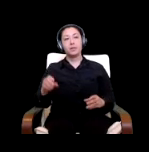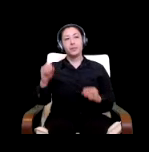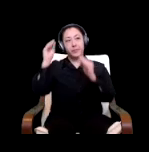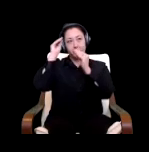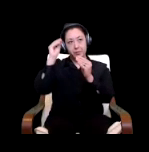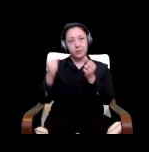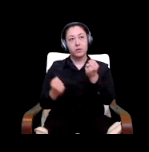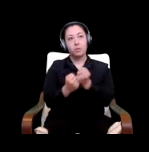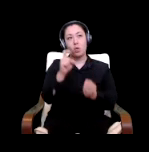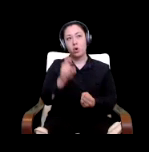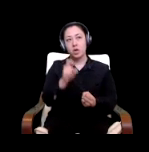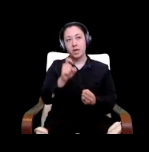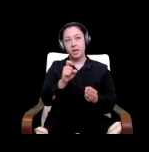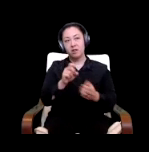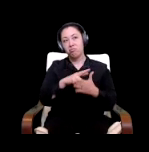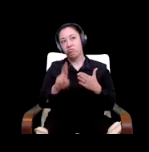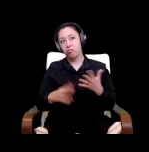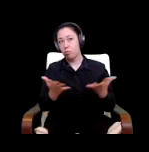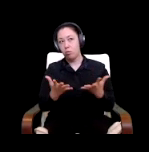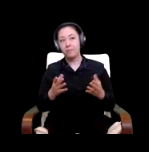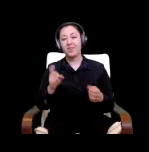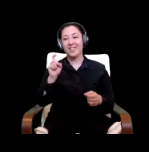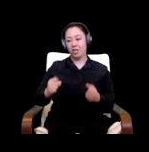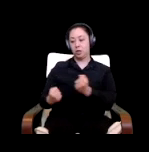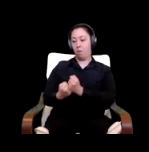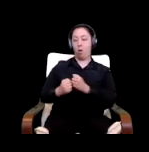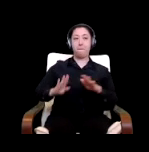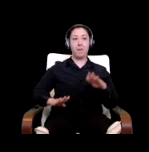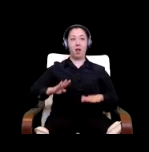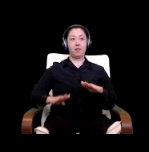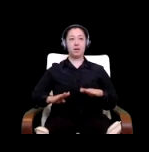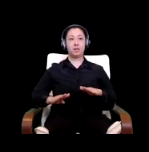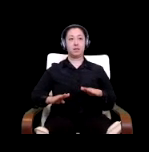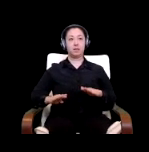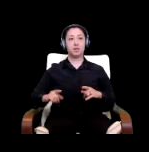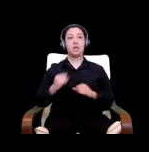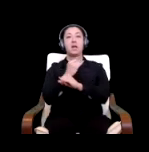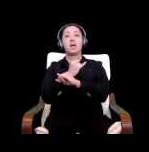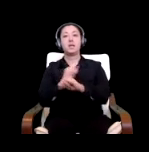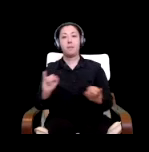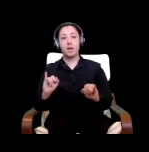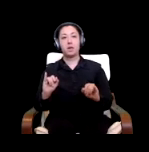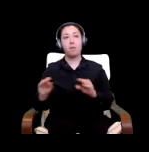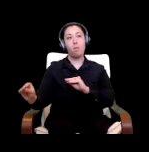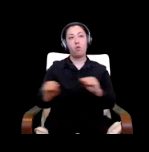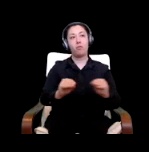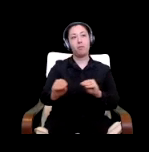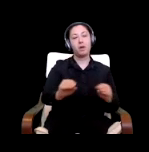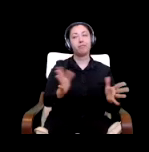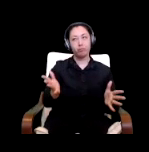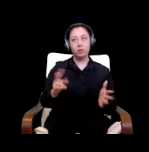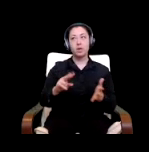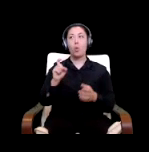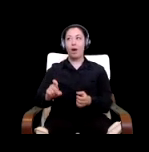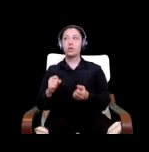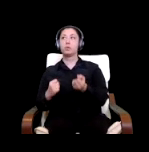are the need for supported balance. Independence of mobility, so supporting their ability to